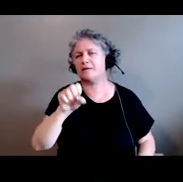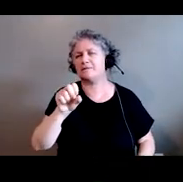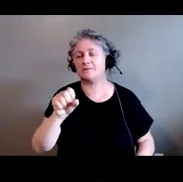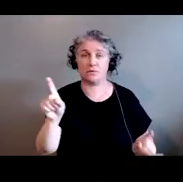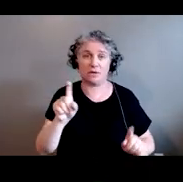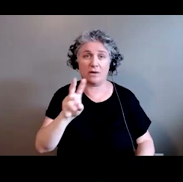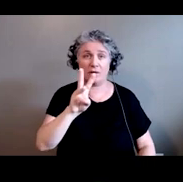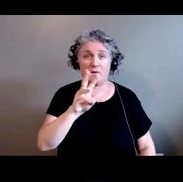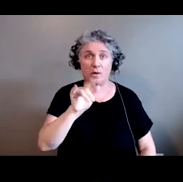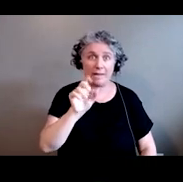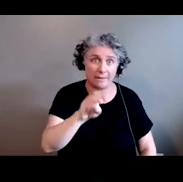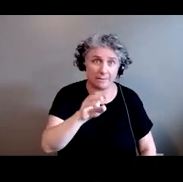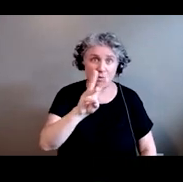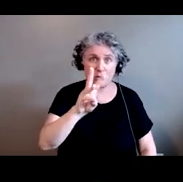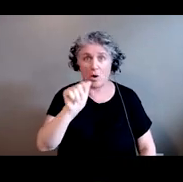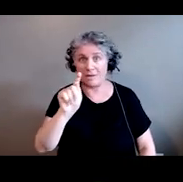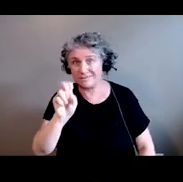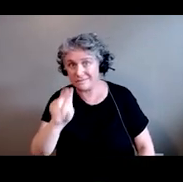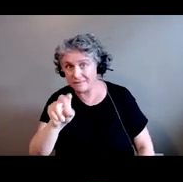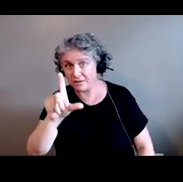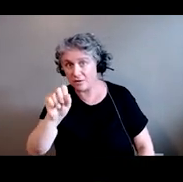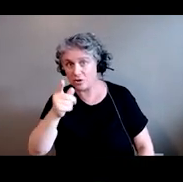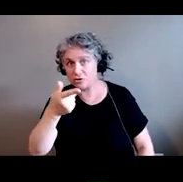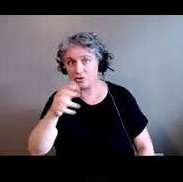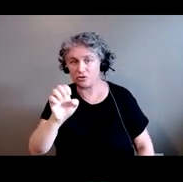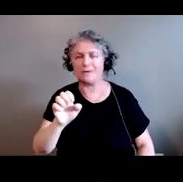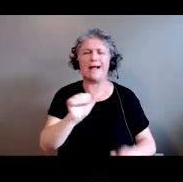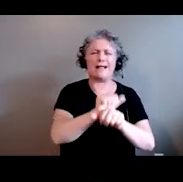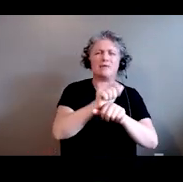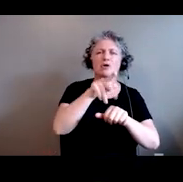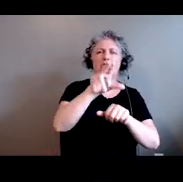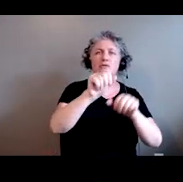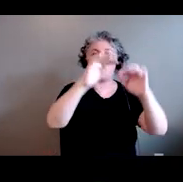So when you go into Alberta Parks and then go into that there is a little bit of kind